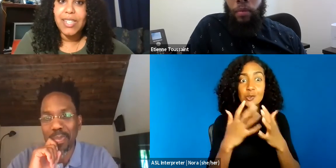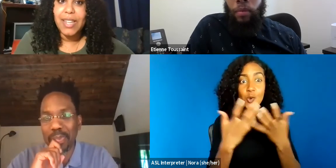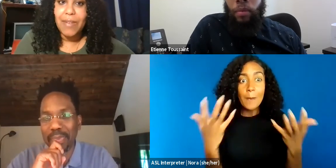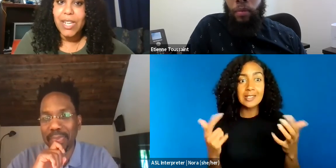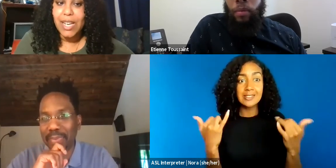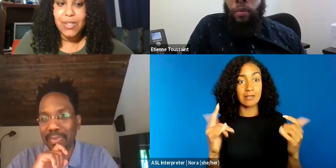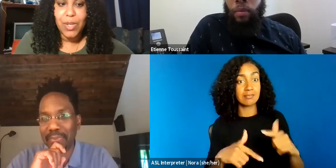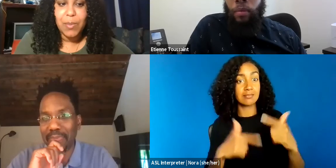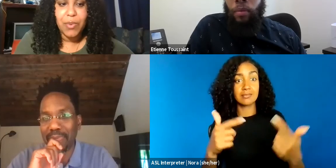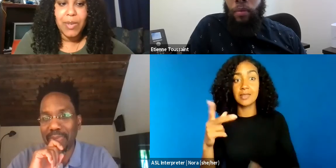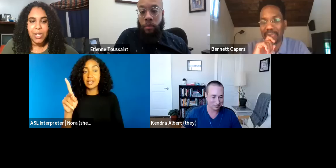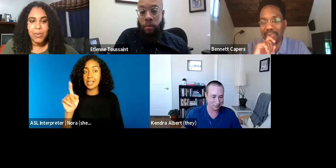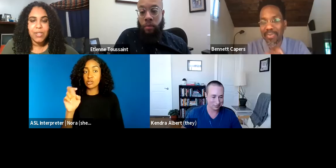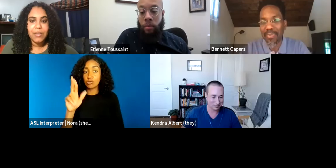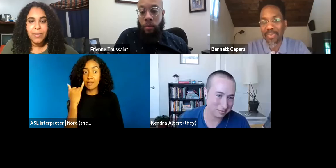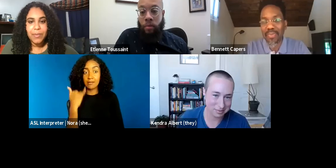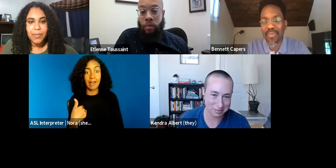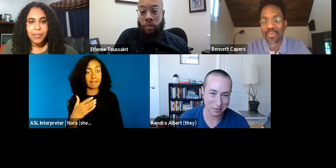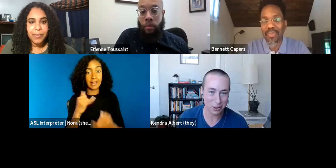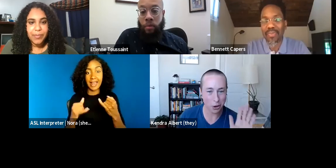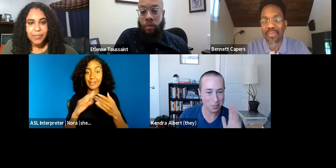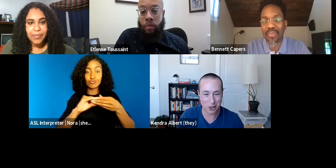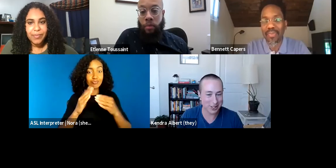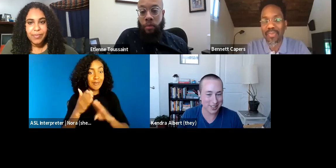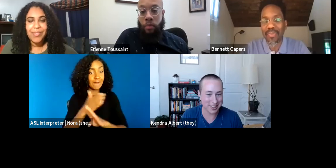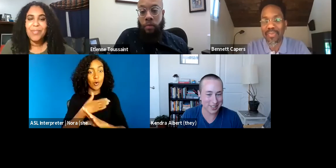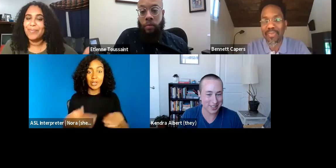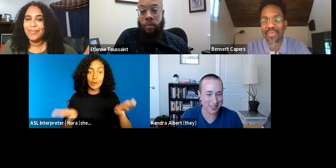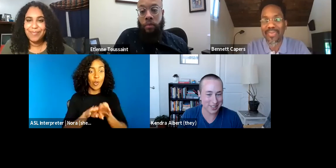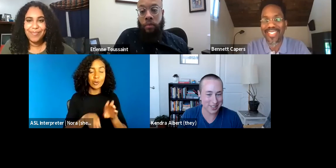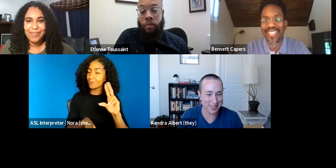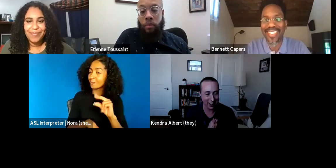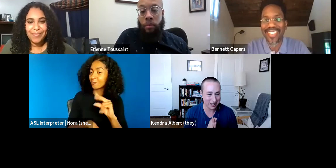in case they have any last words before we close. Nope, just seconding Iltaff